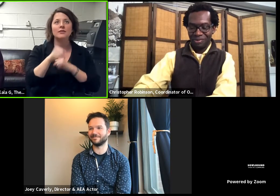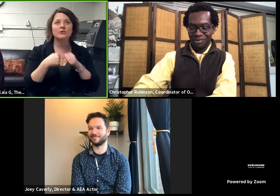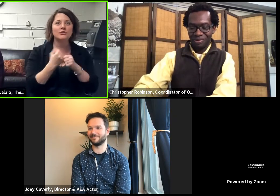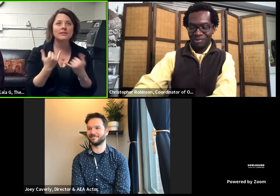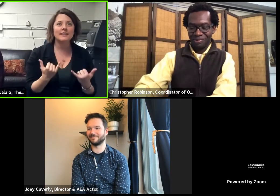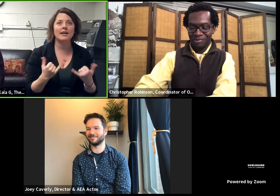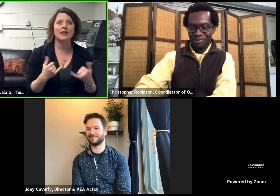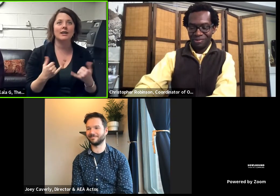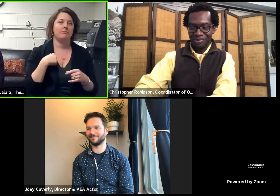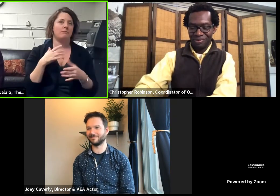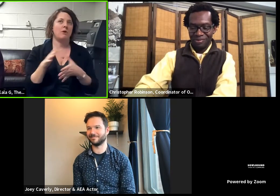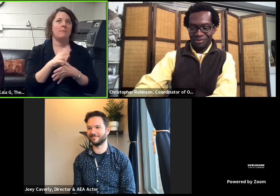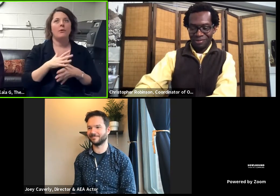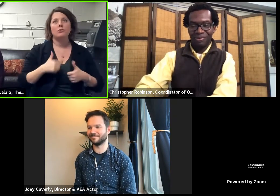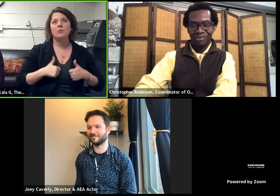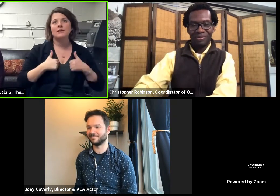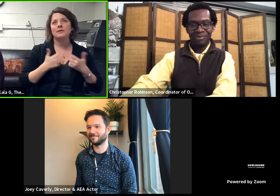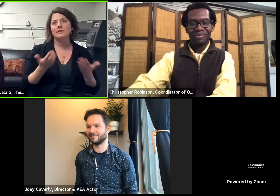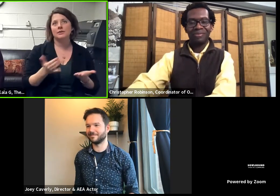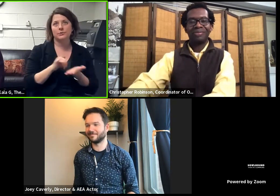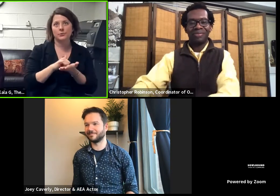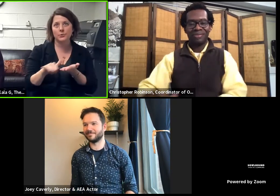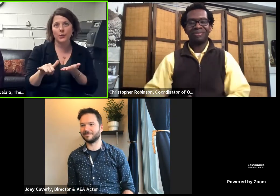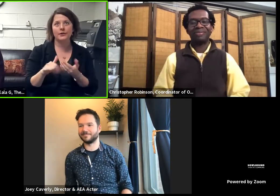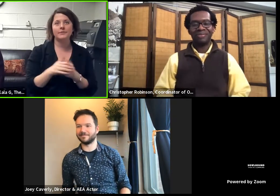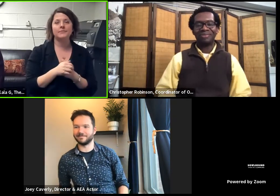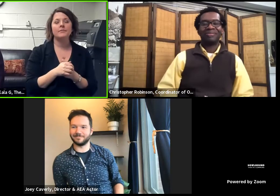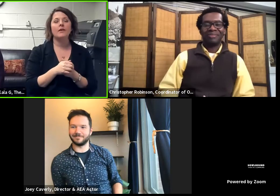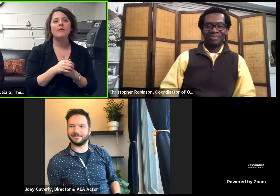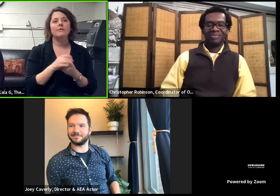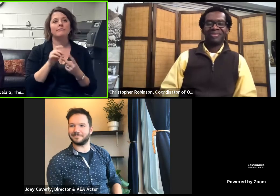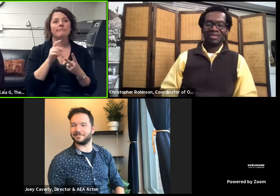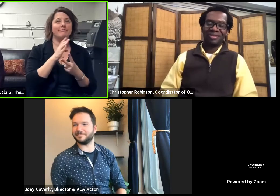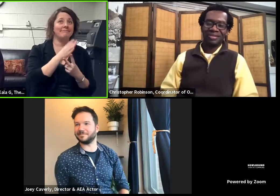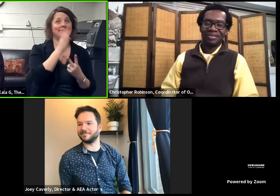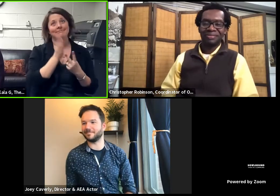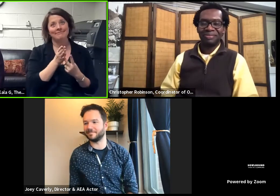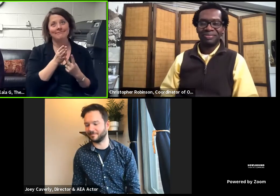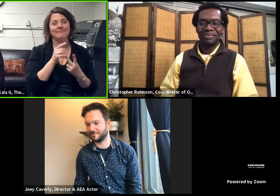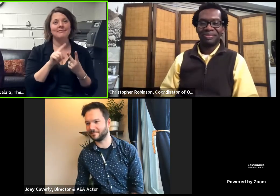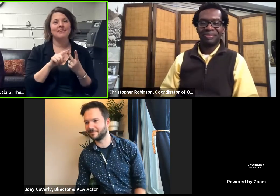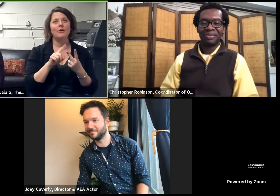and I'm freelance. I'm a freelance designer. I've been working in the field for over 10 years. I've been living here in New York.